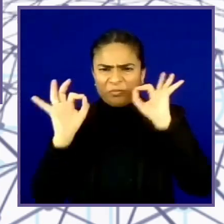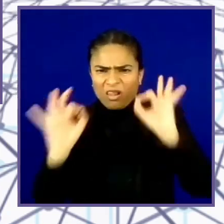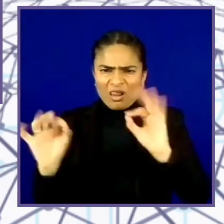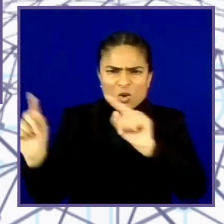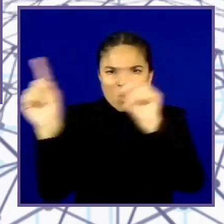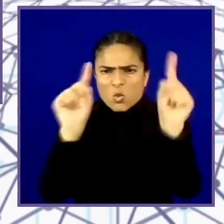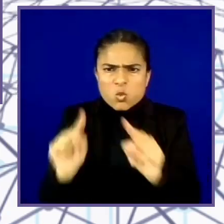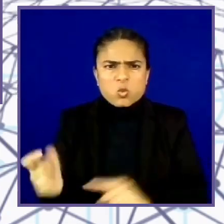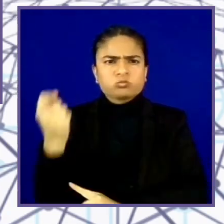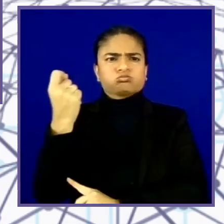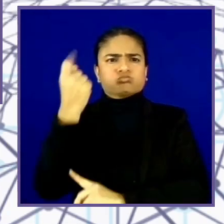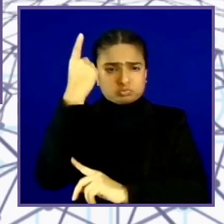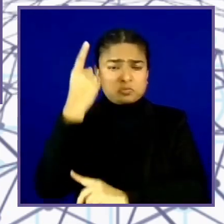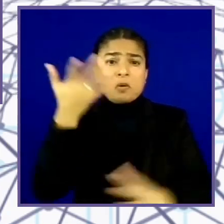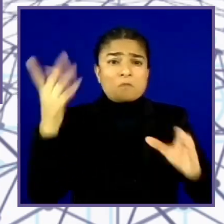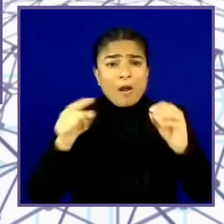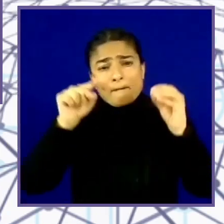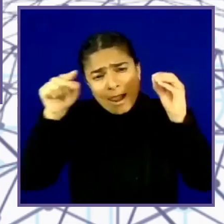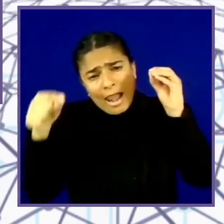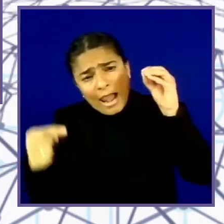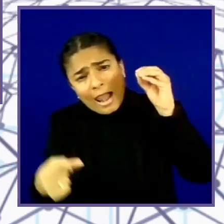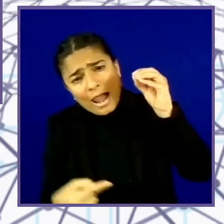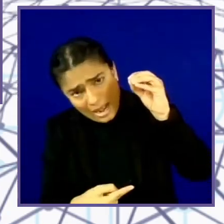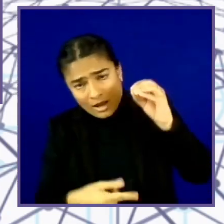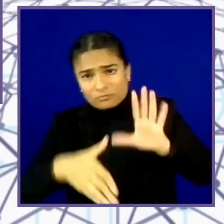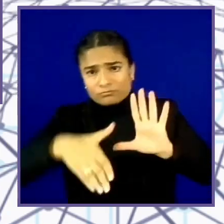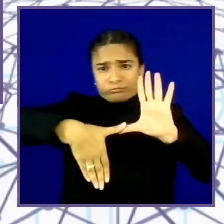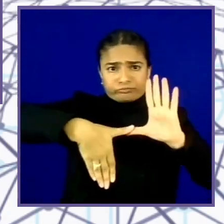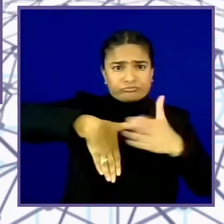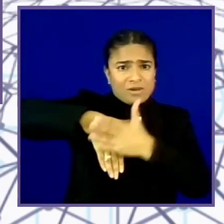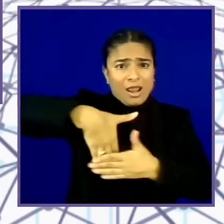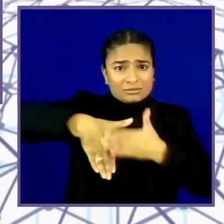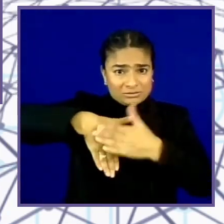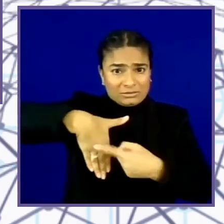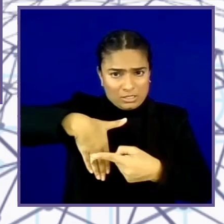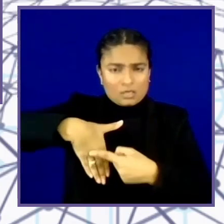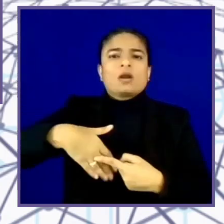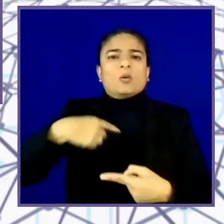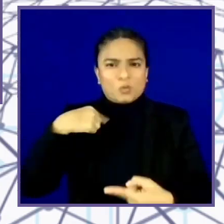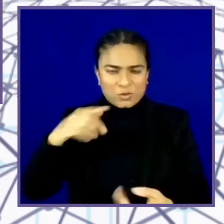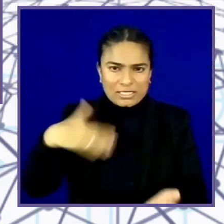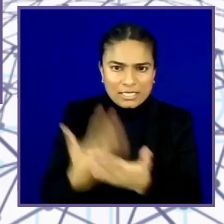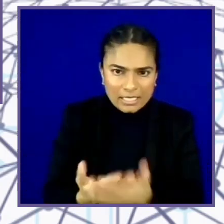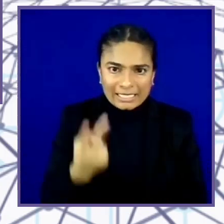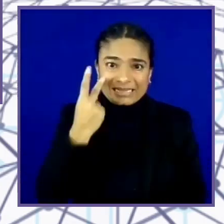which recently developed an app called Ablalo, which translates to talk about it in span mesh.